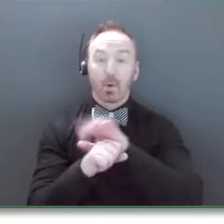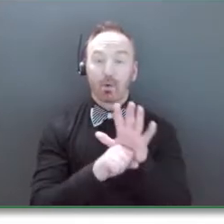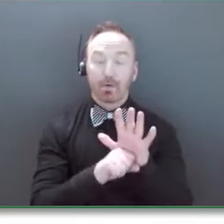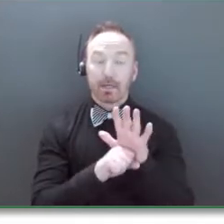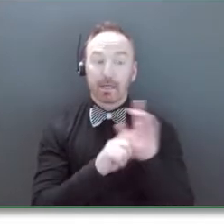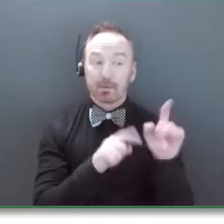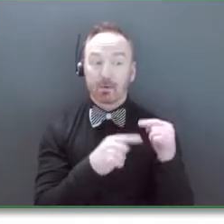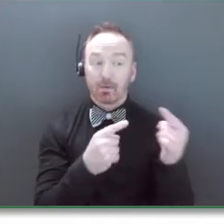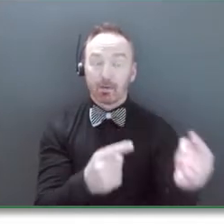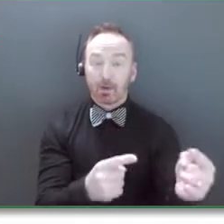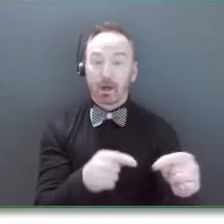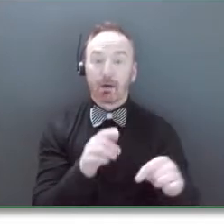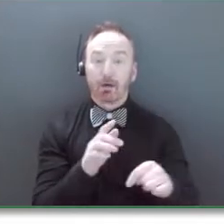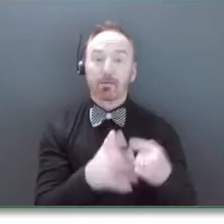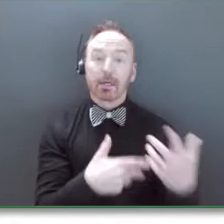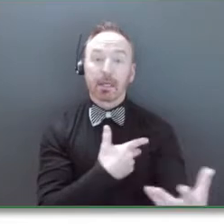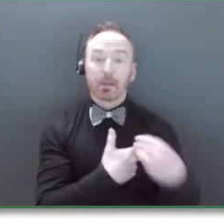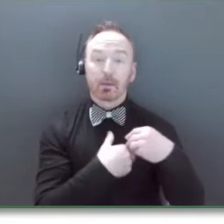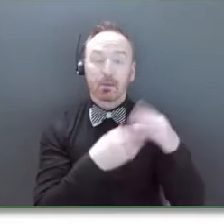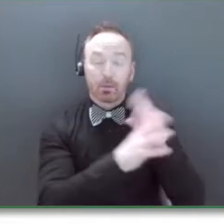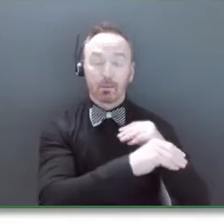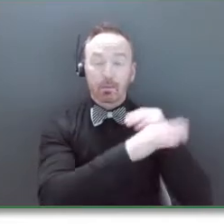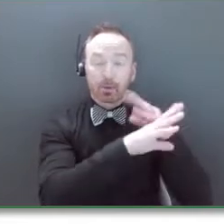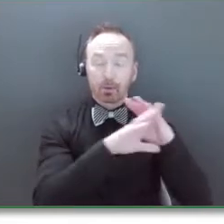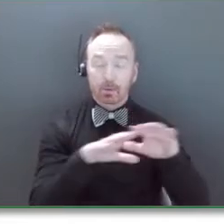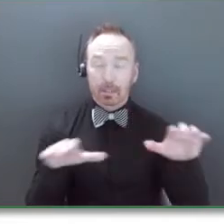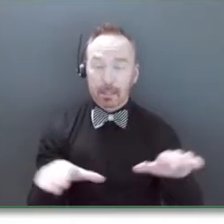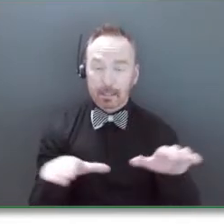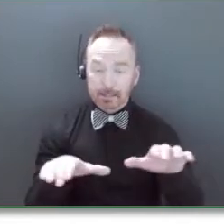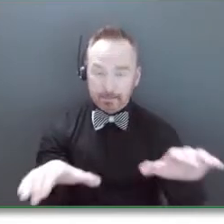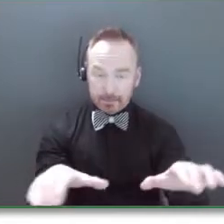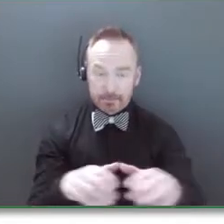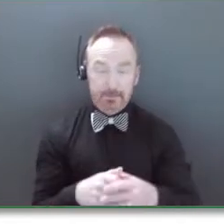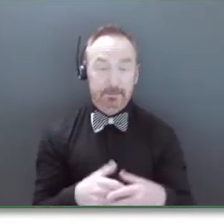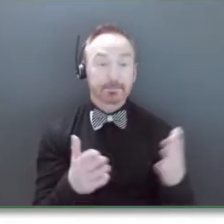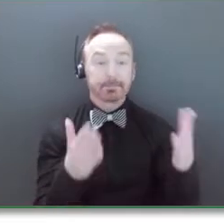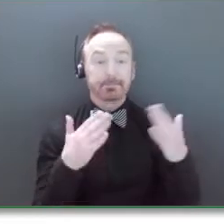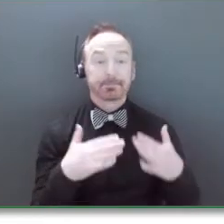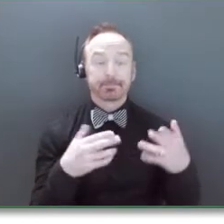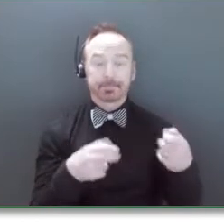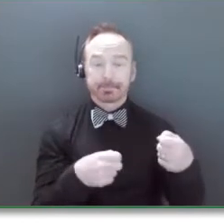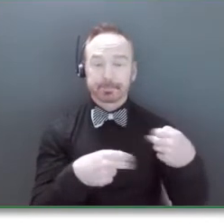virtual activities into our programs. Next slide please.